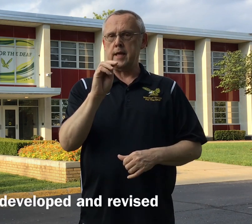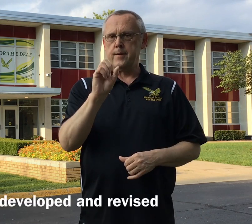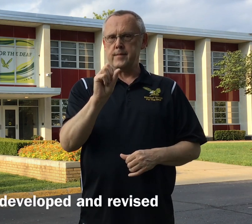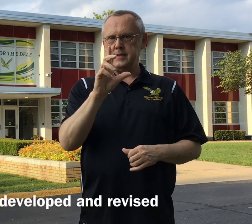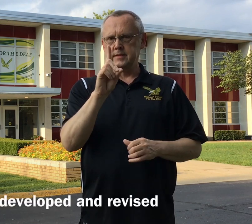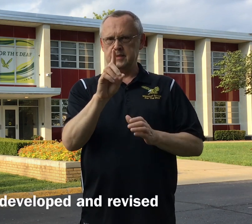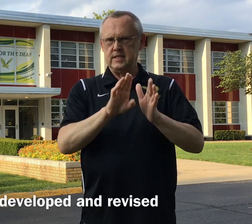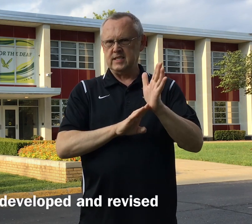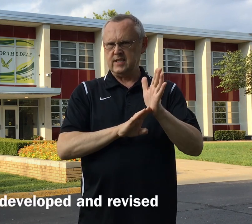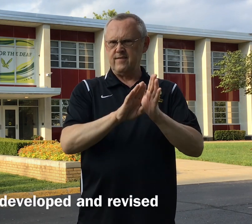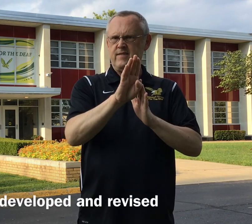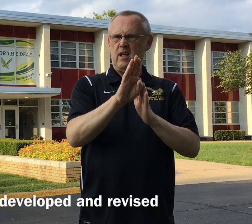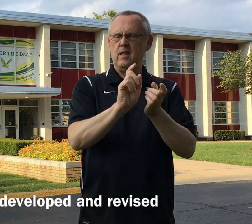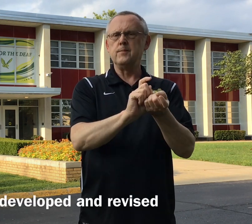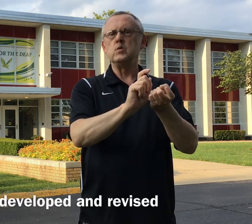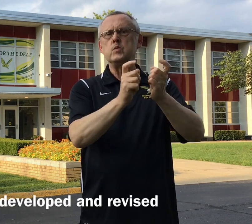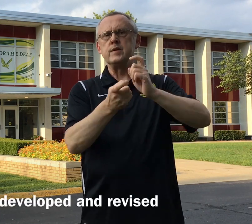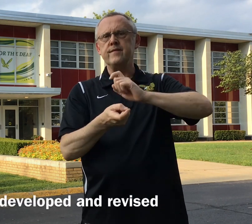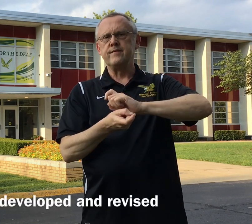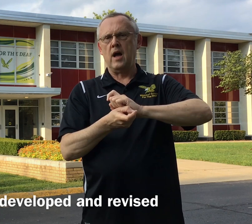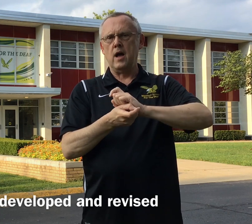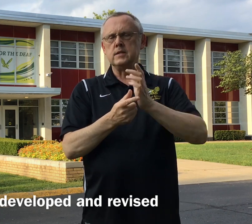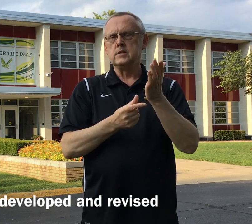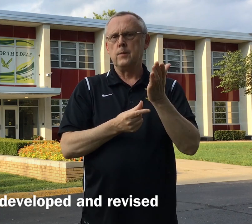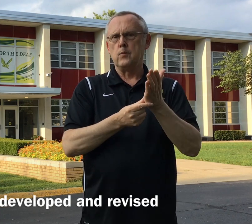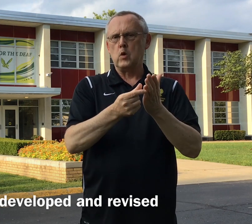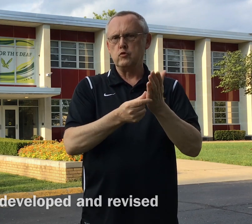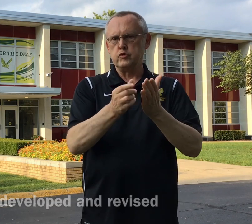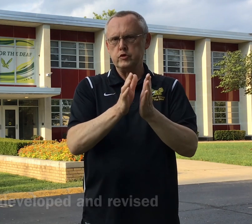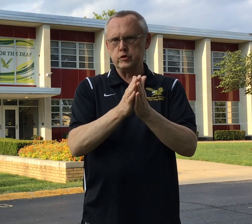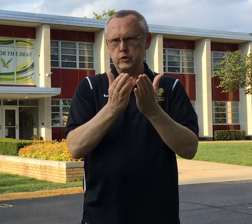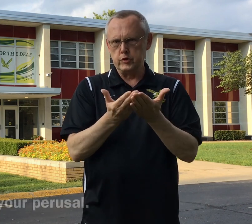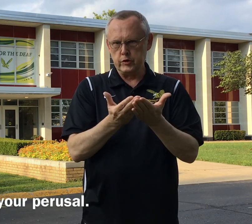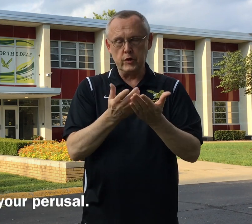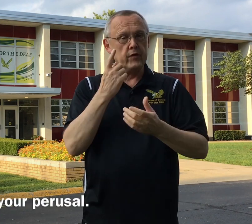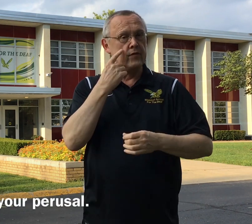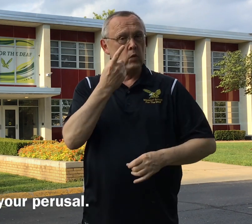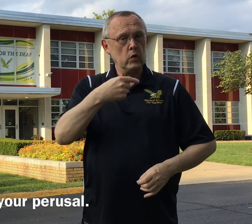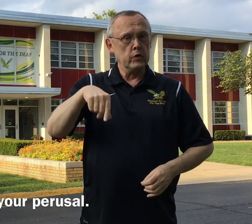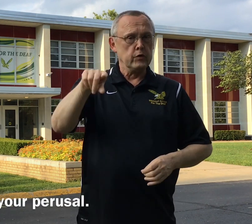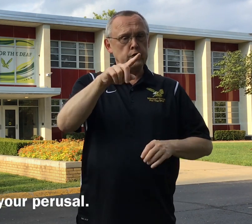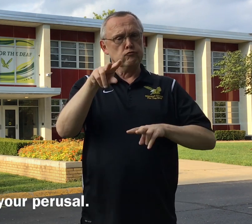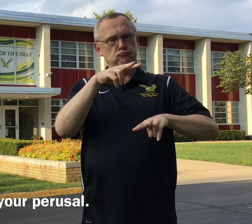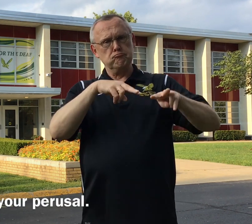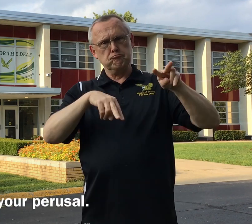First MSD has developed and revised a brochure for your perusal